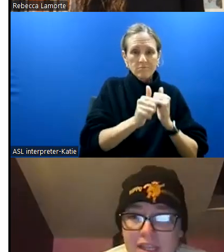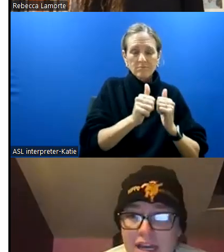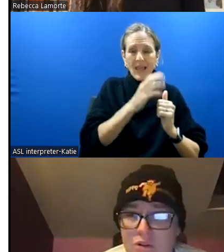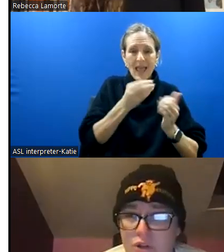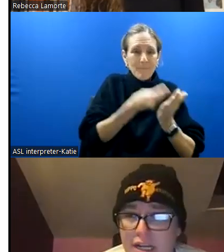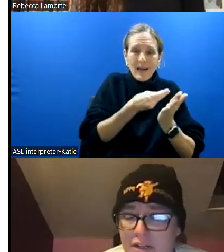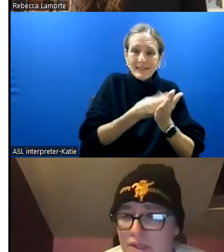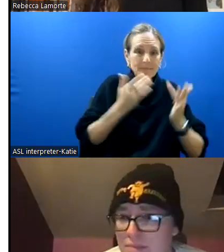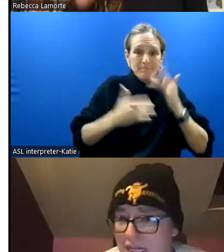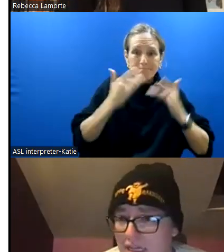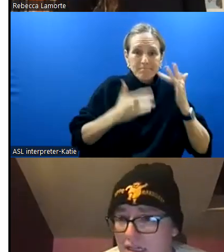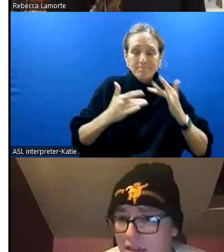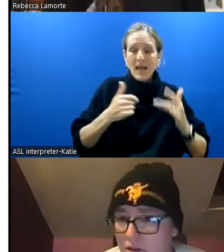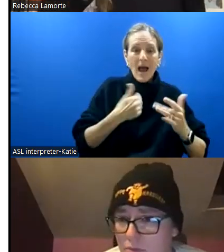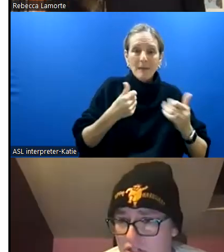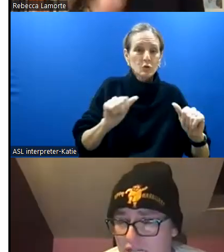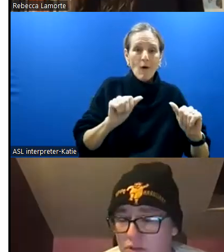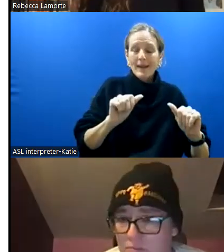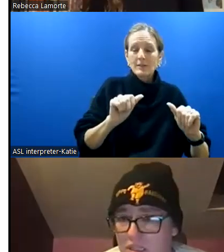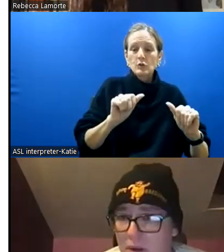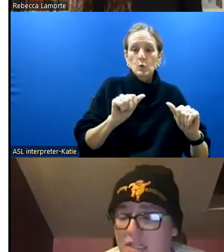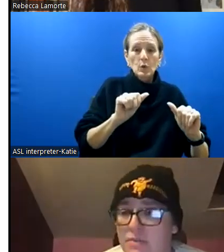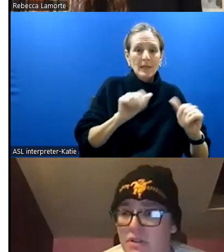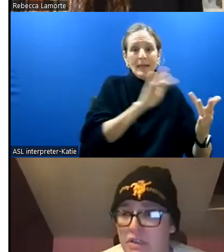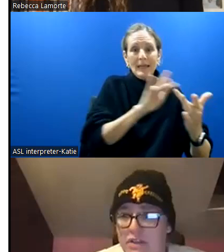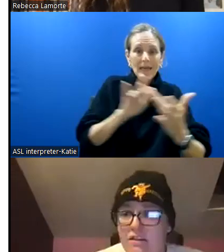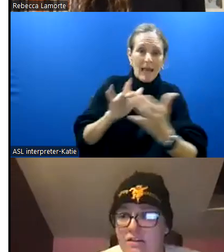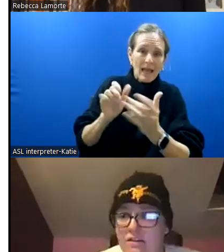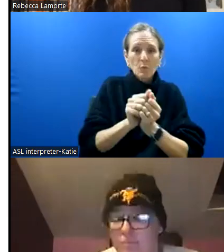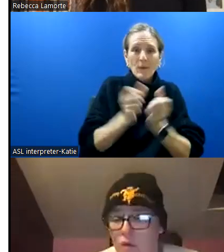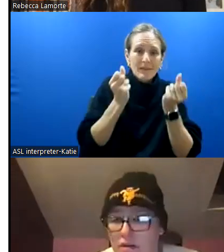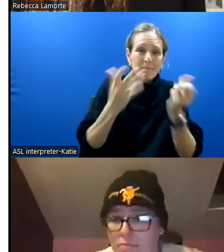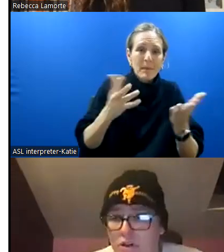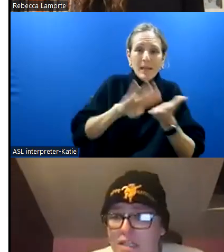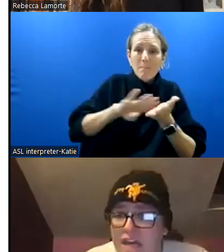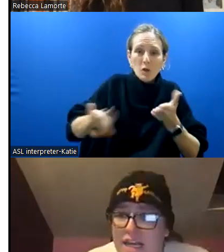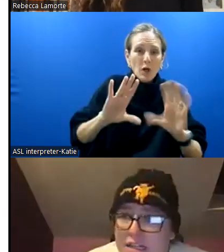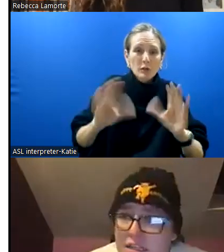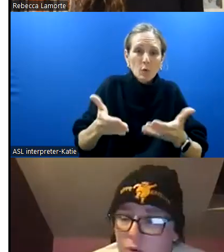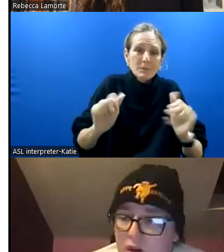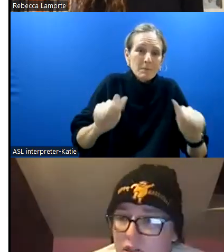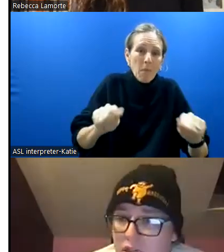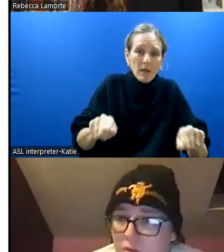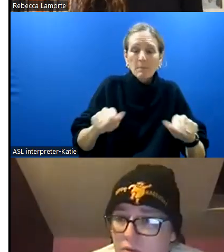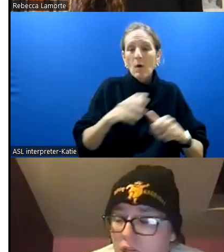and you're trying to connect with as many, you know, marginalized groups as possible with the more progressive candidates who are, you know,